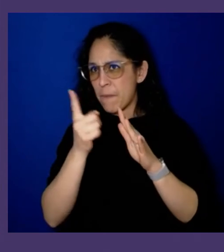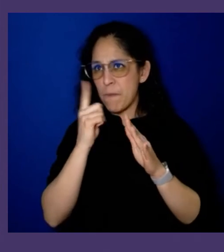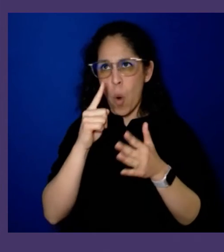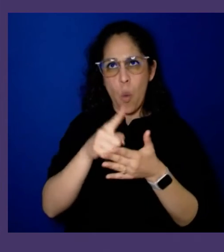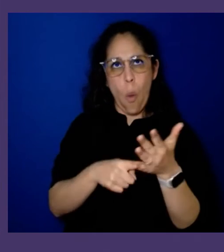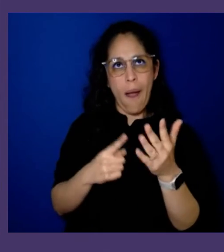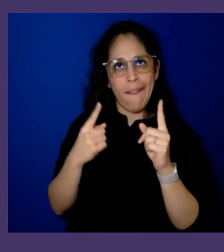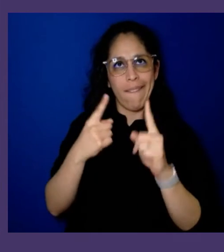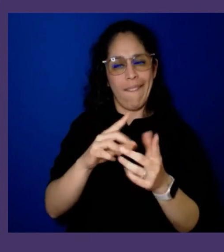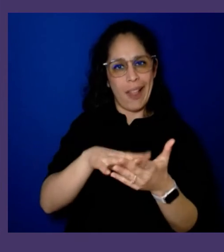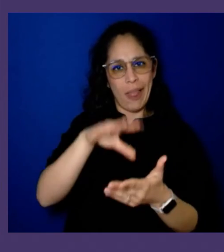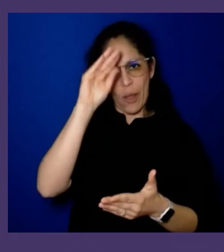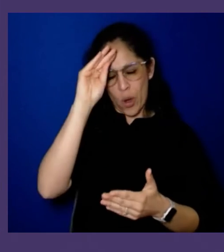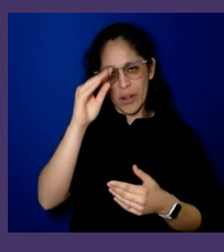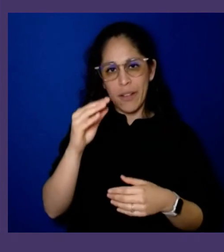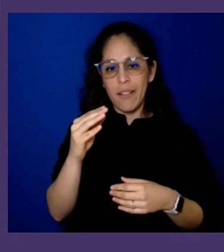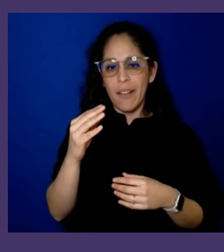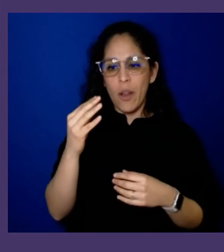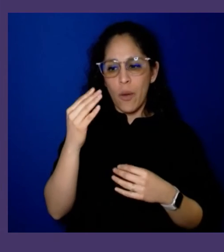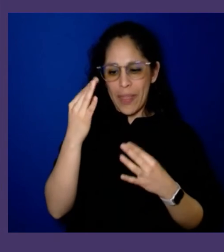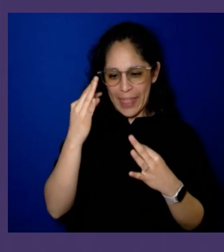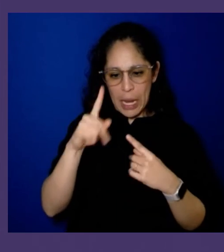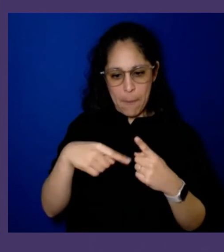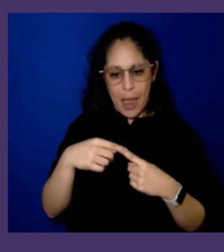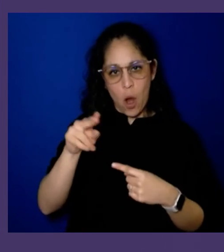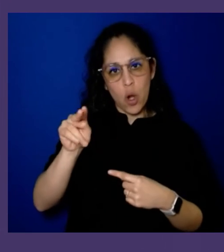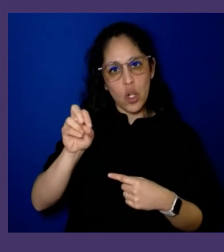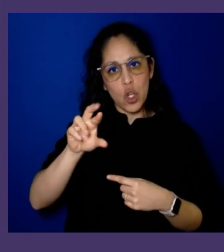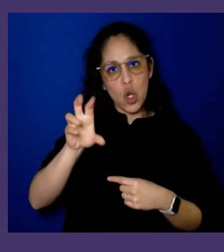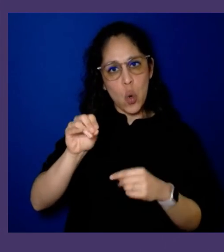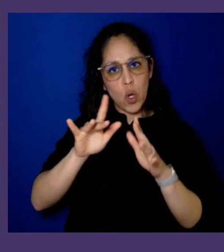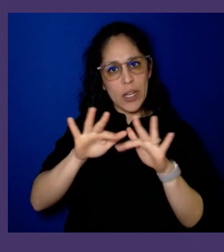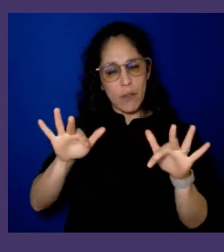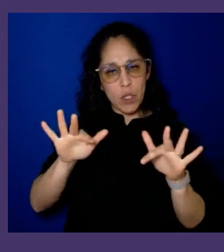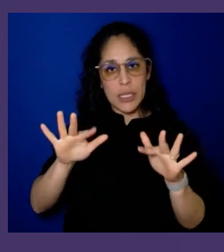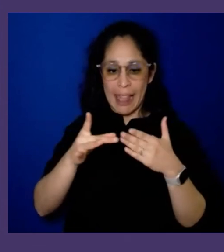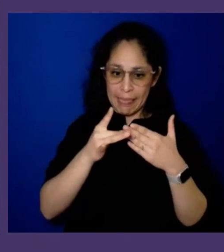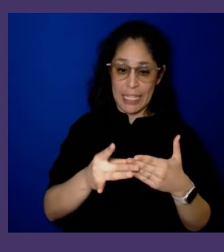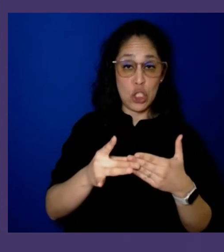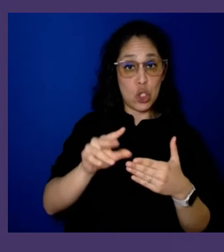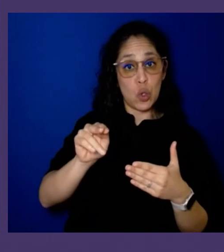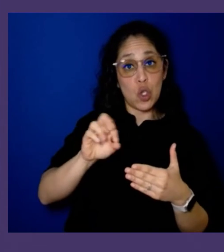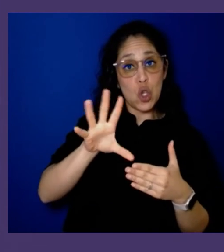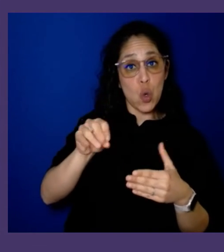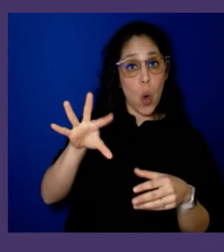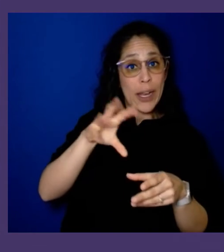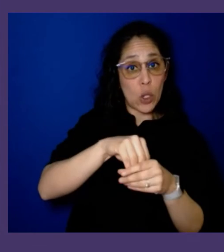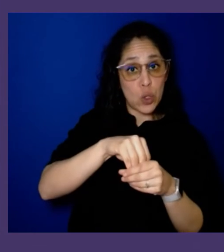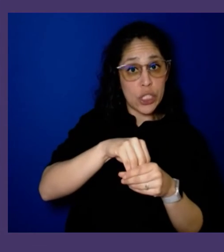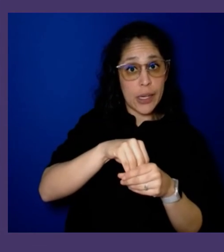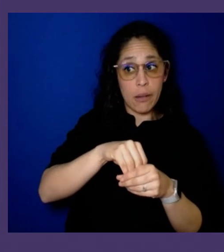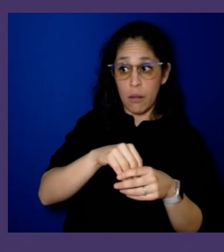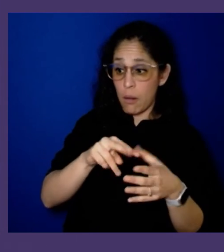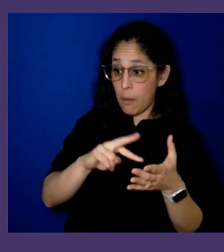neurodiversity leads to neuroinclusion. When you start driving the change in neuroinclusion,